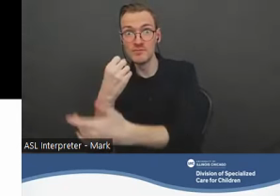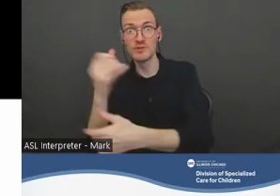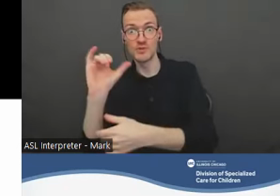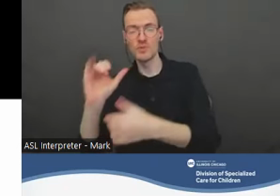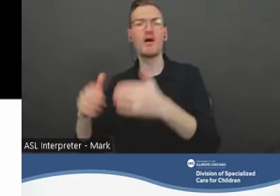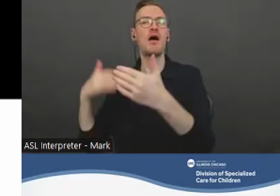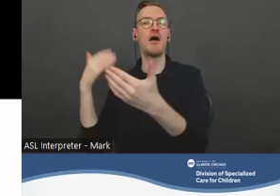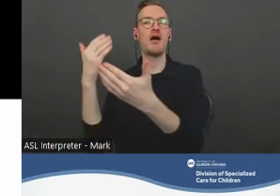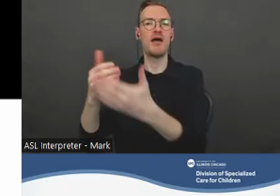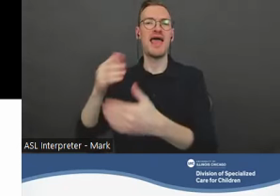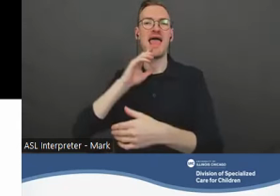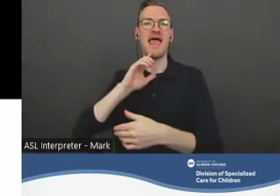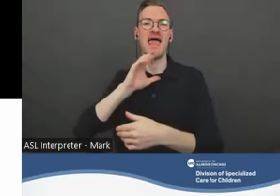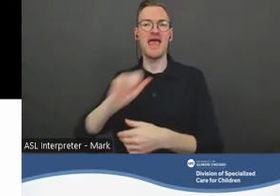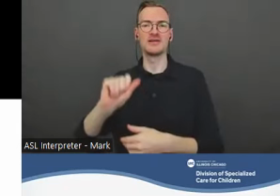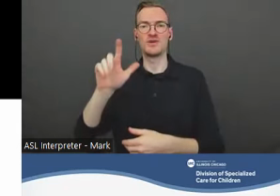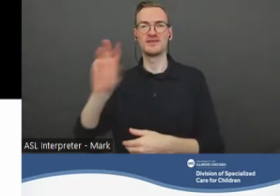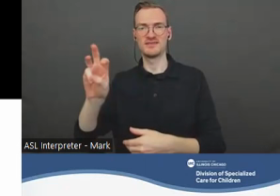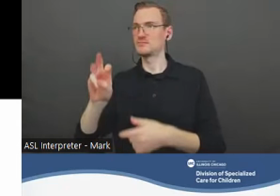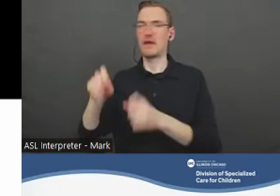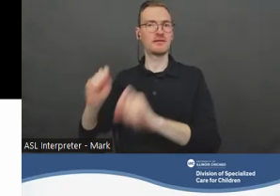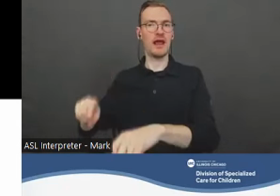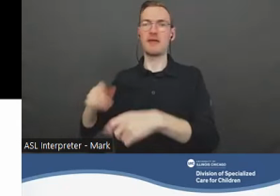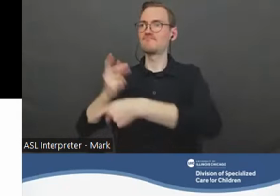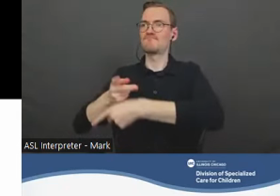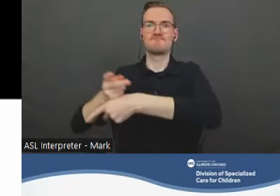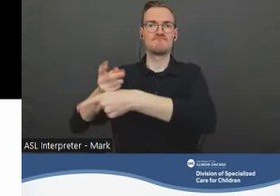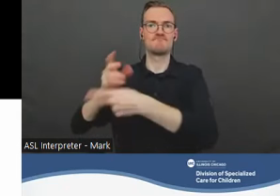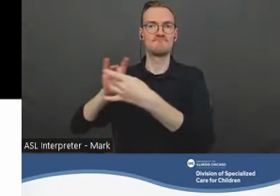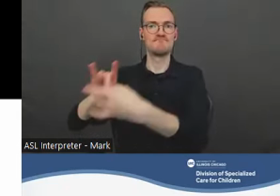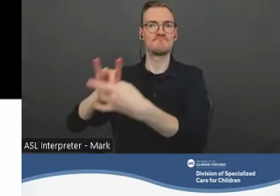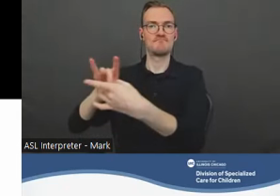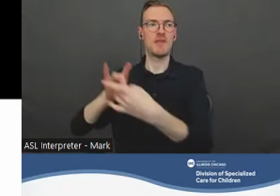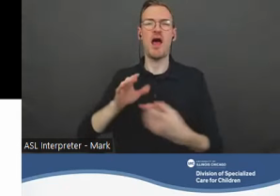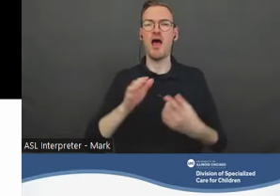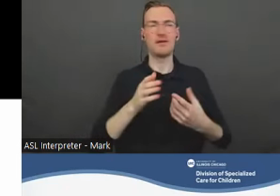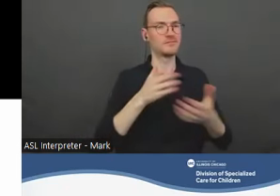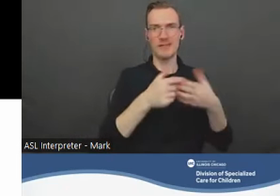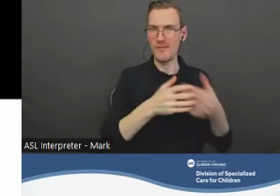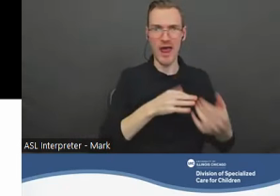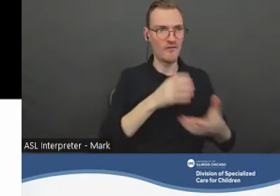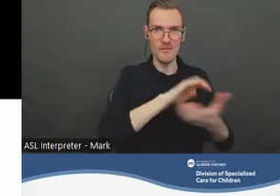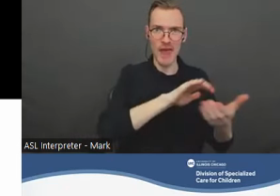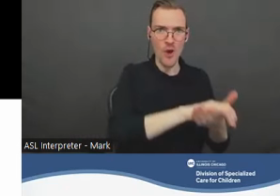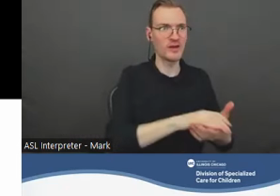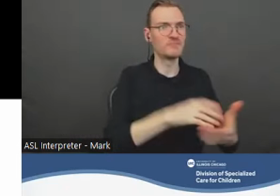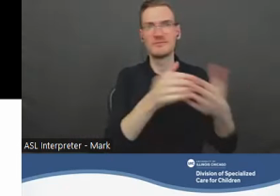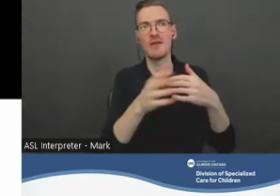married or if they have other insurance available to them not all jobs offer private insurance but